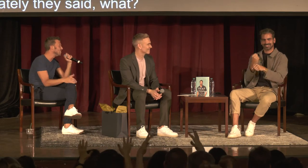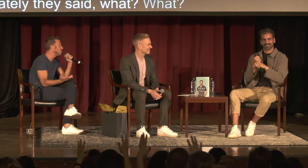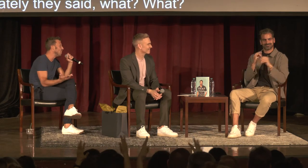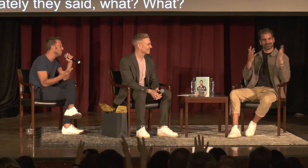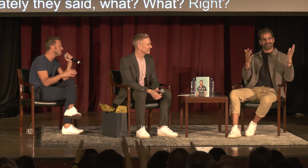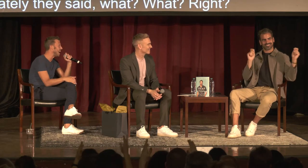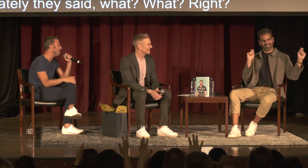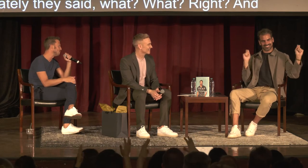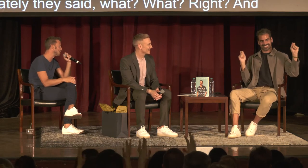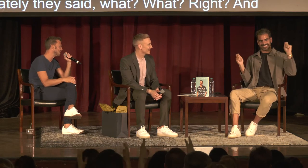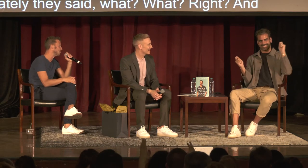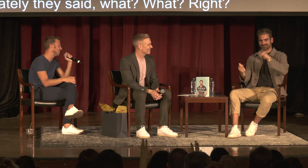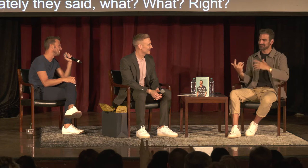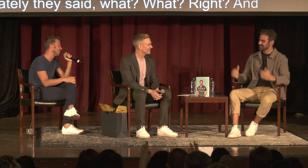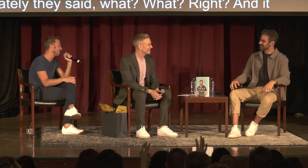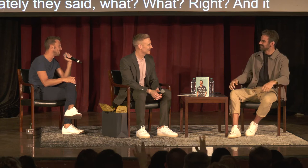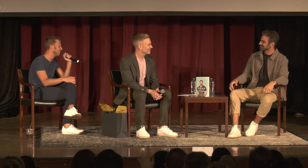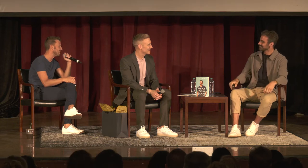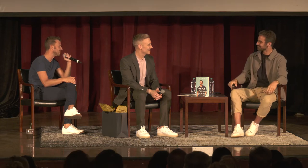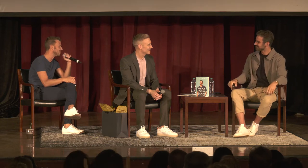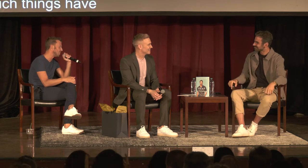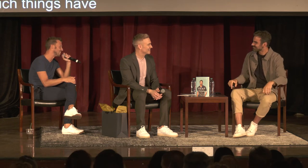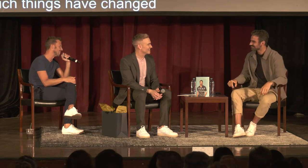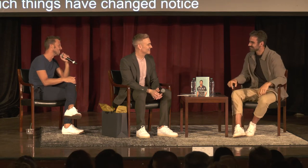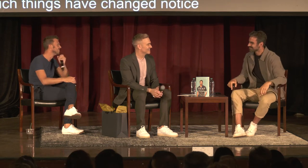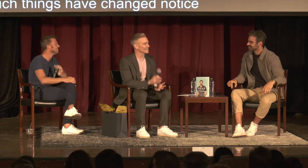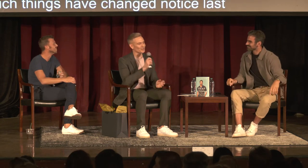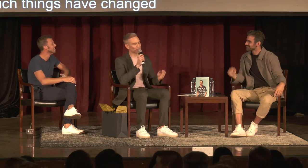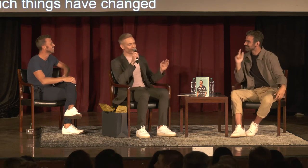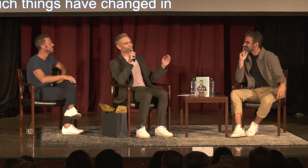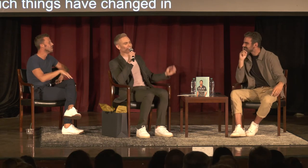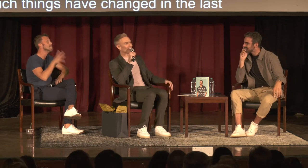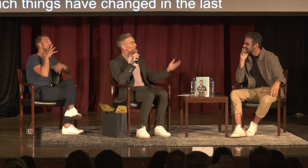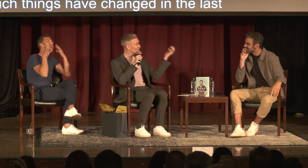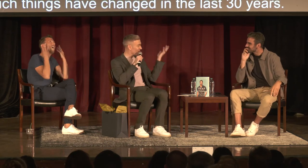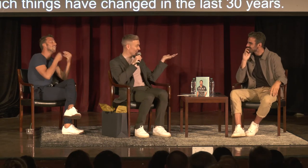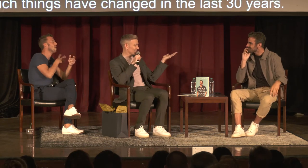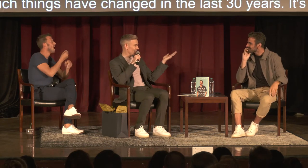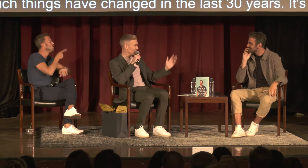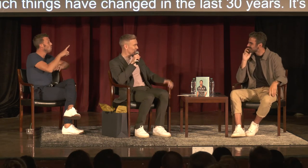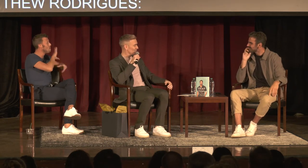And it just shows how much things have changed in the last 30 years. It's very exciting. That's so beautiful. And you're part of that change.